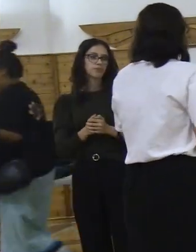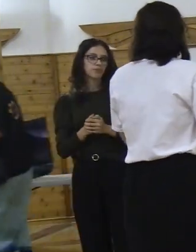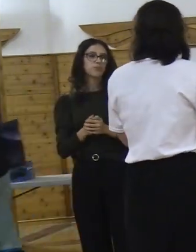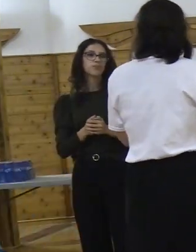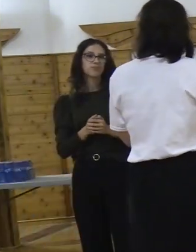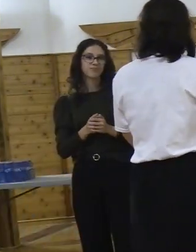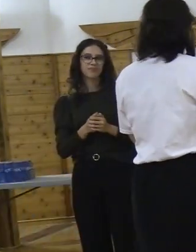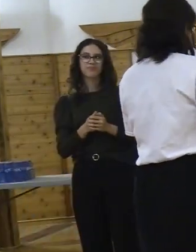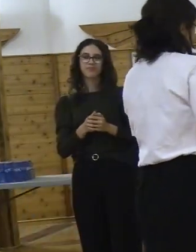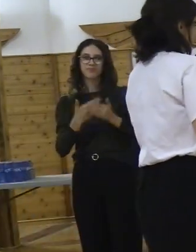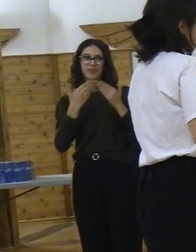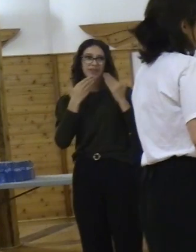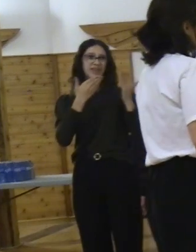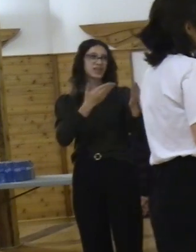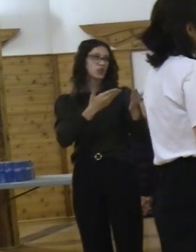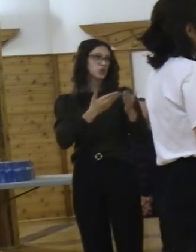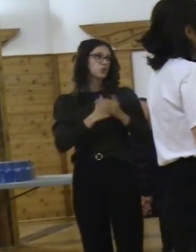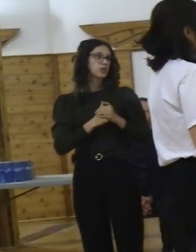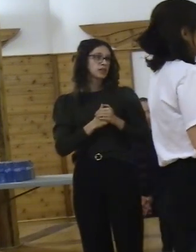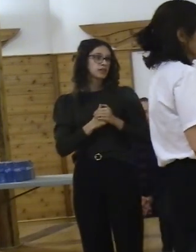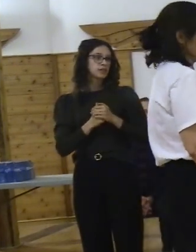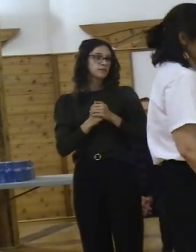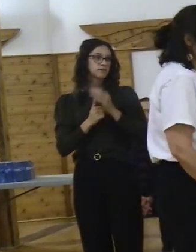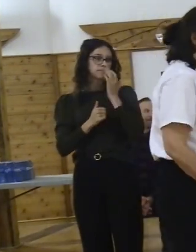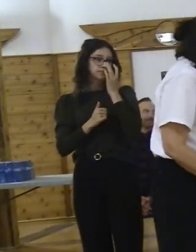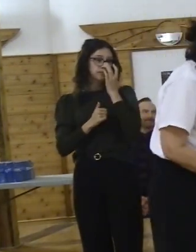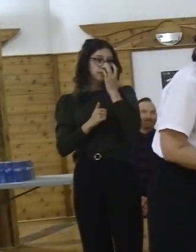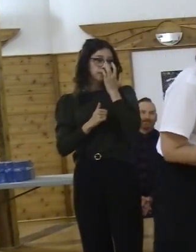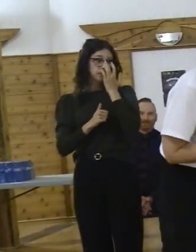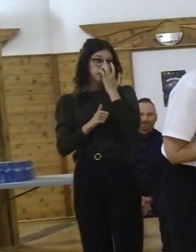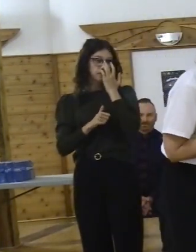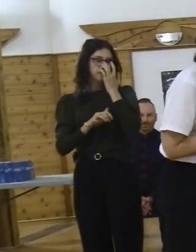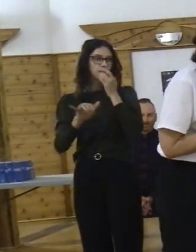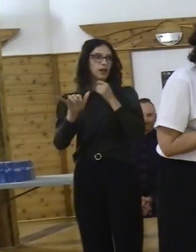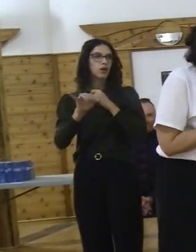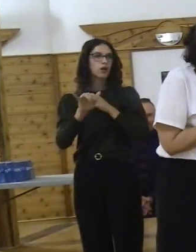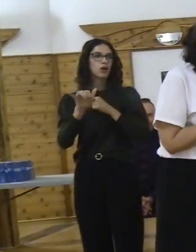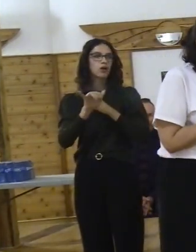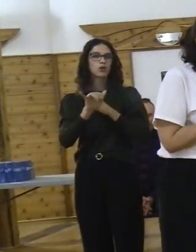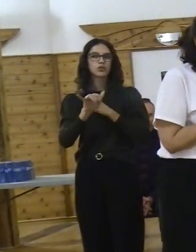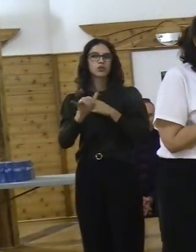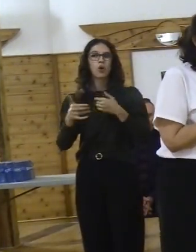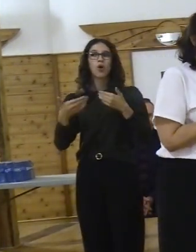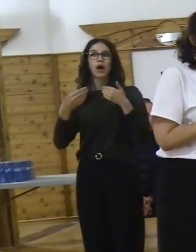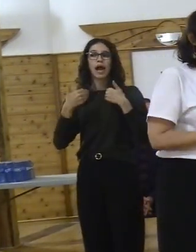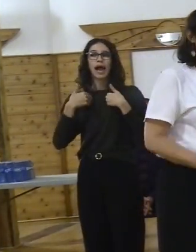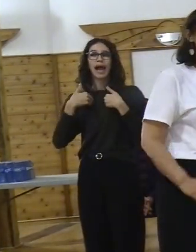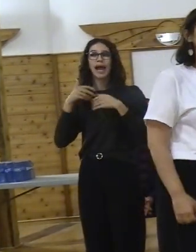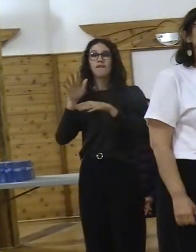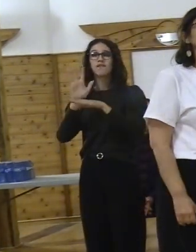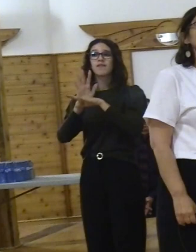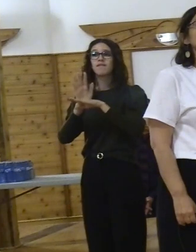I have the video of the search.